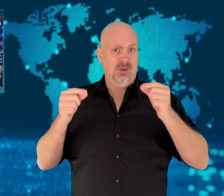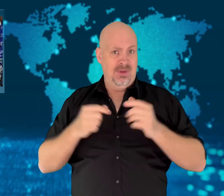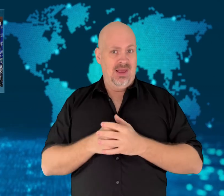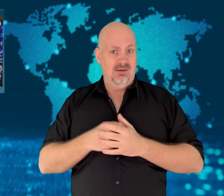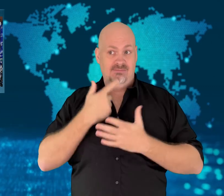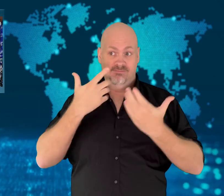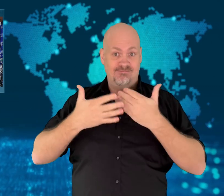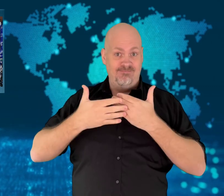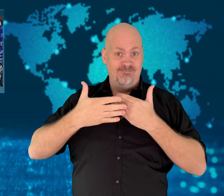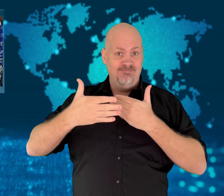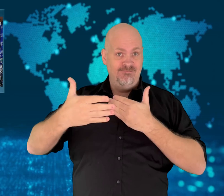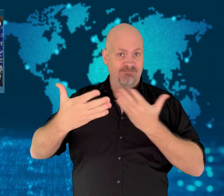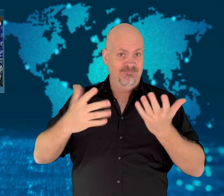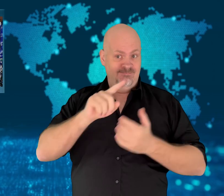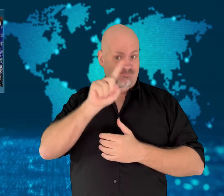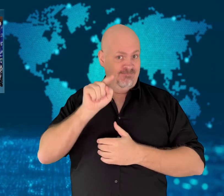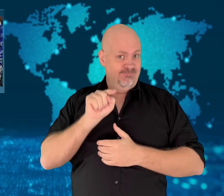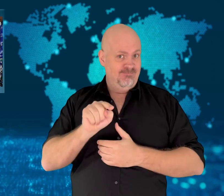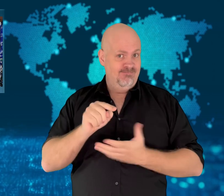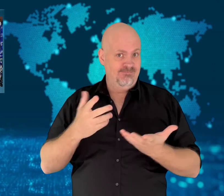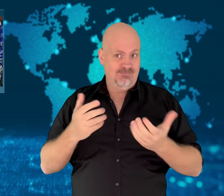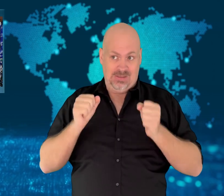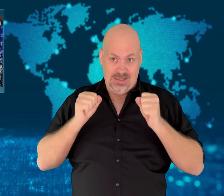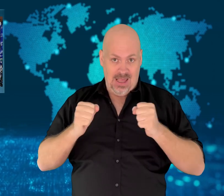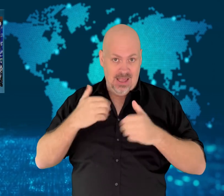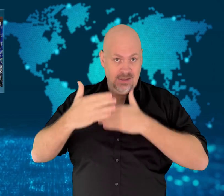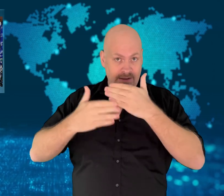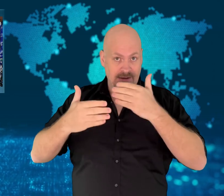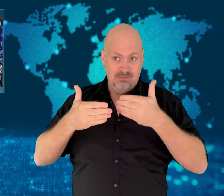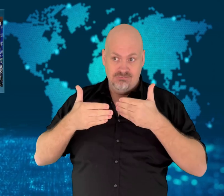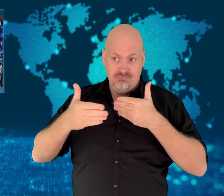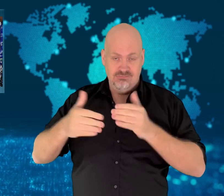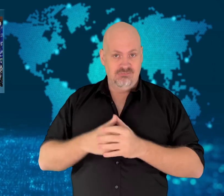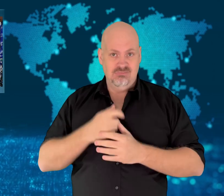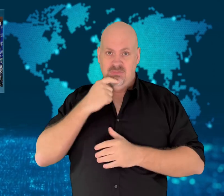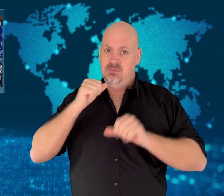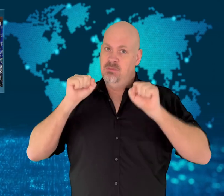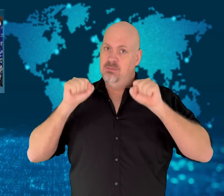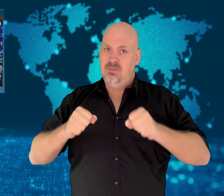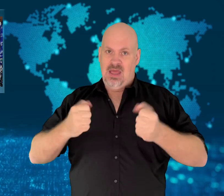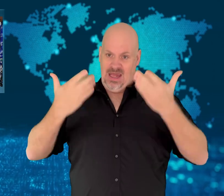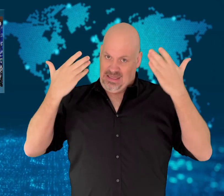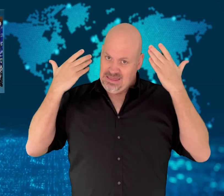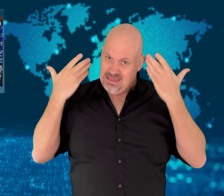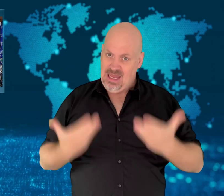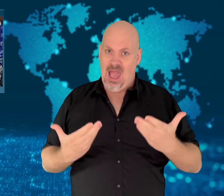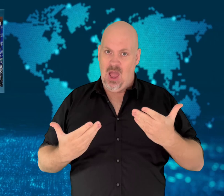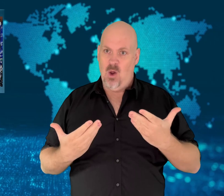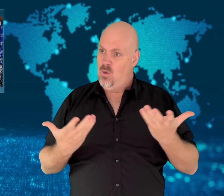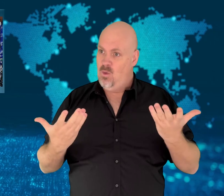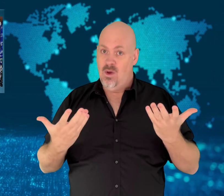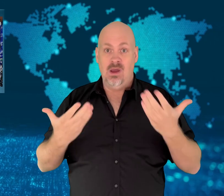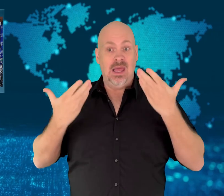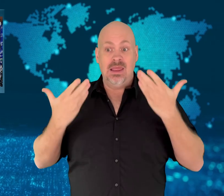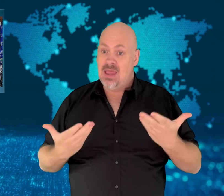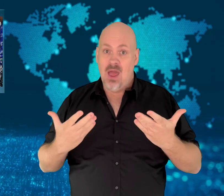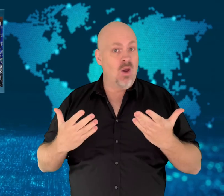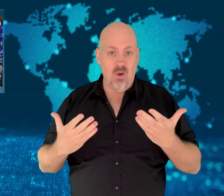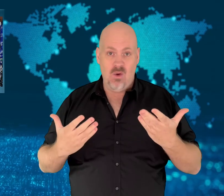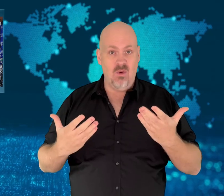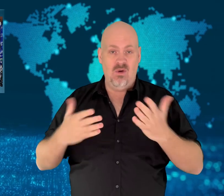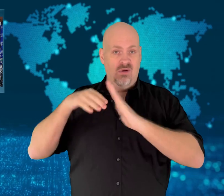Kishida warned that addressing the problem is a case of "now or never"